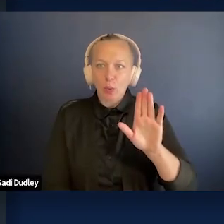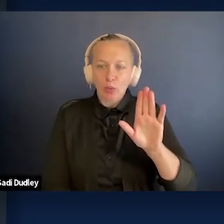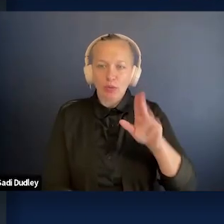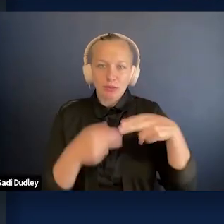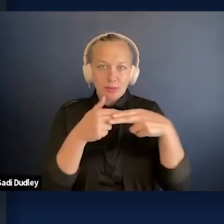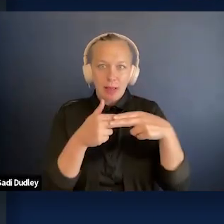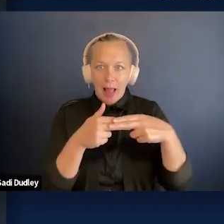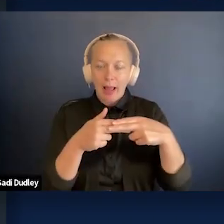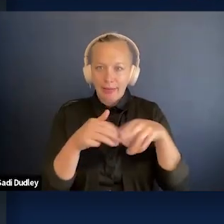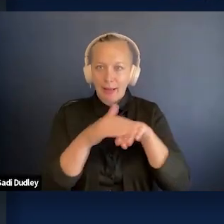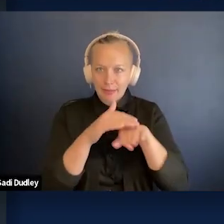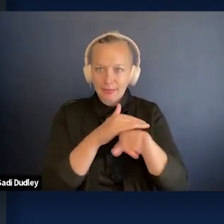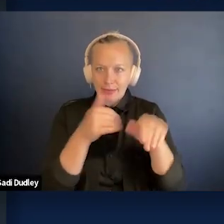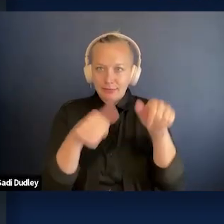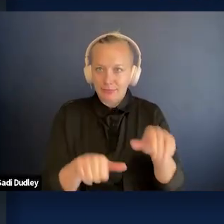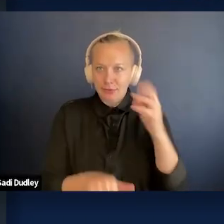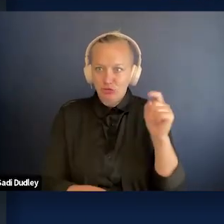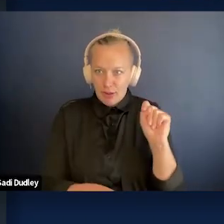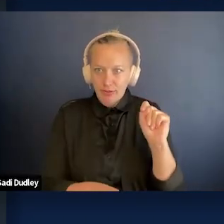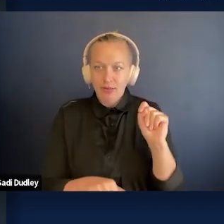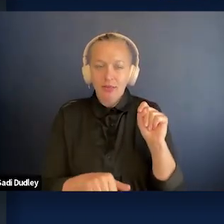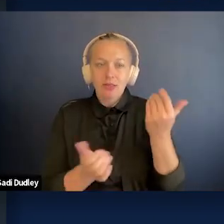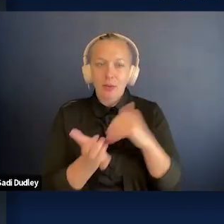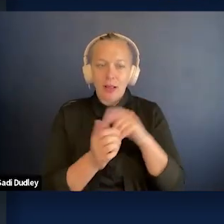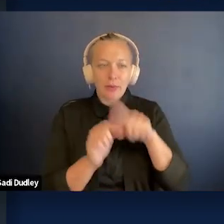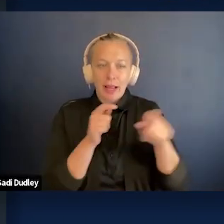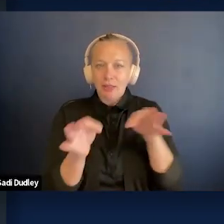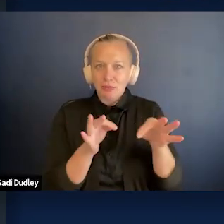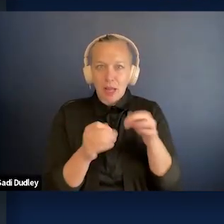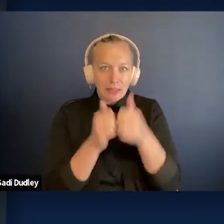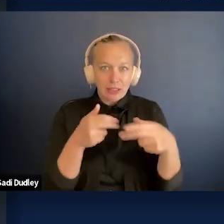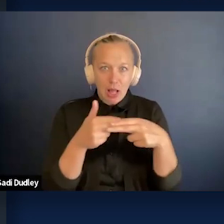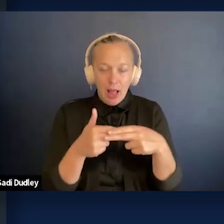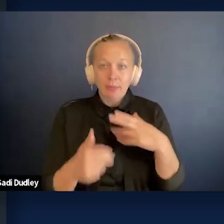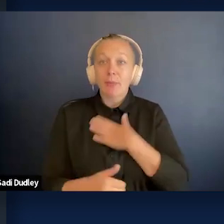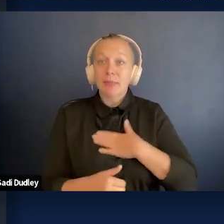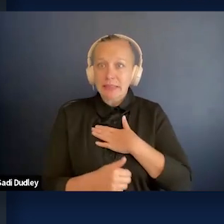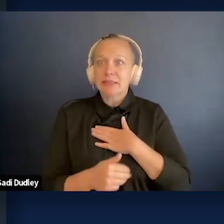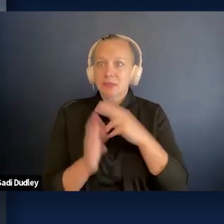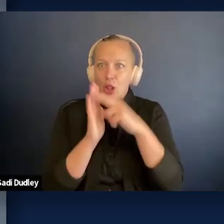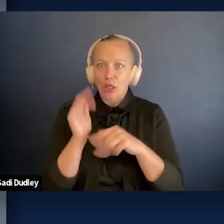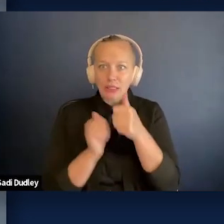Um, there's a lot of text on each slide, so we won't have time to describe each slide, but please feel free to look through as we go through.